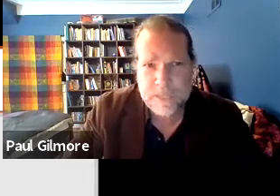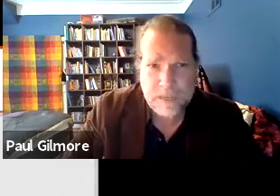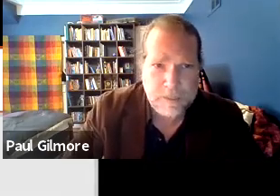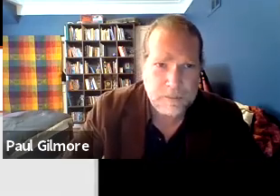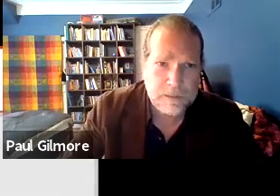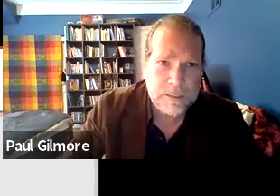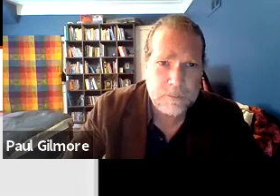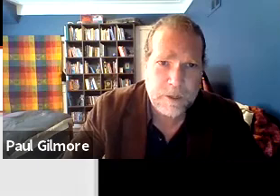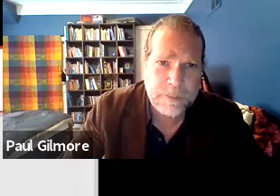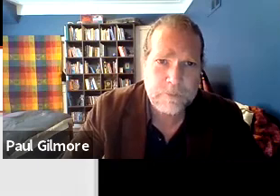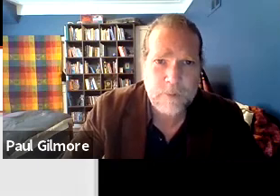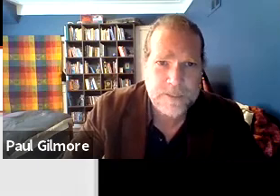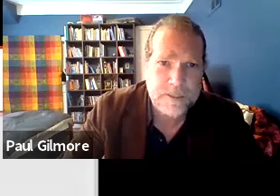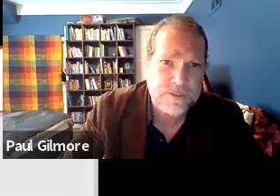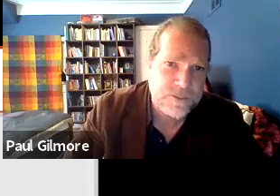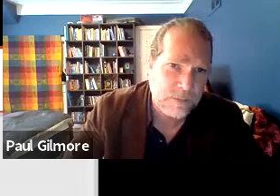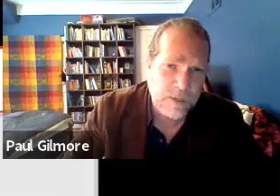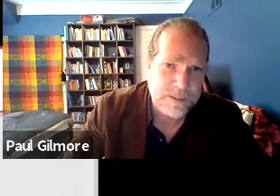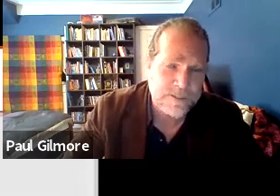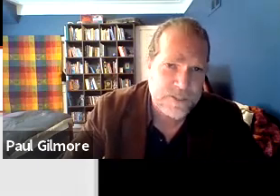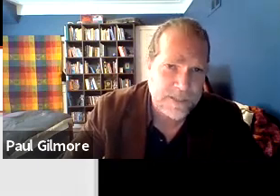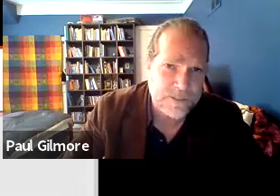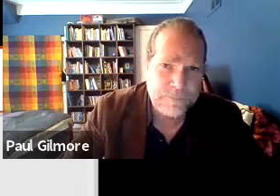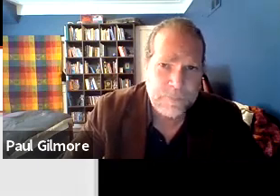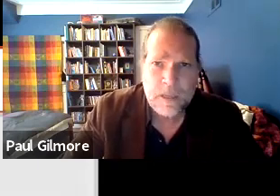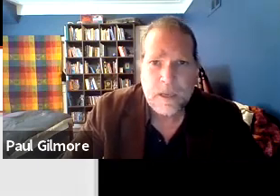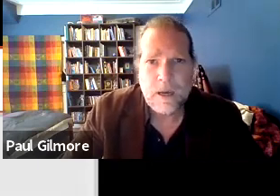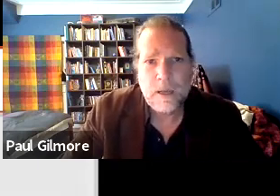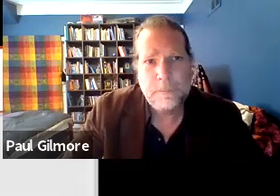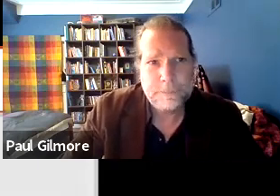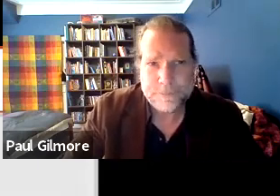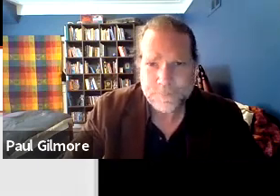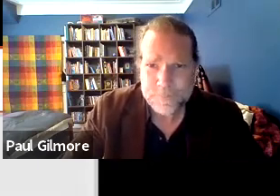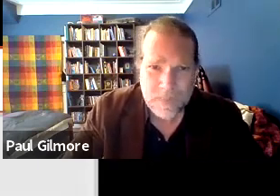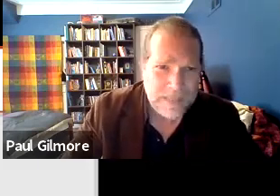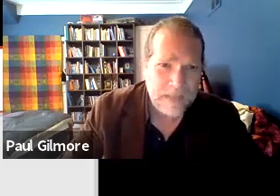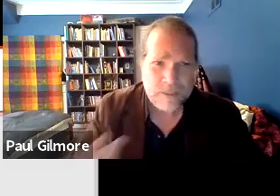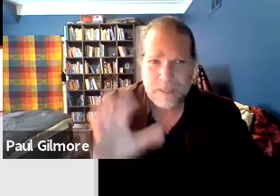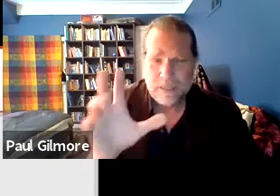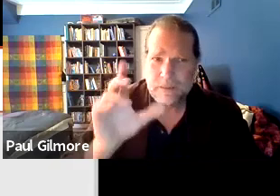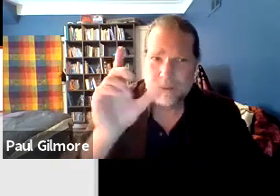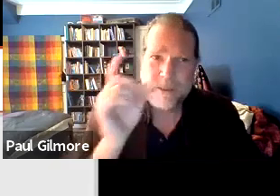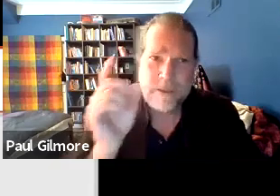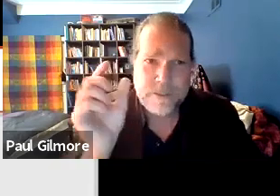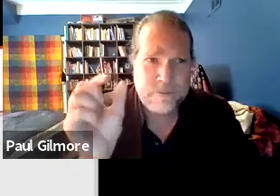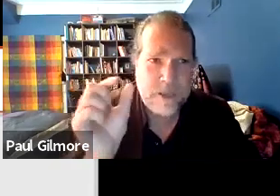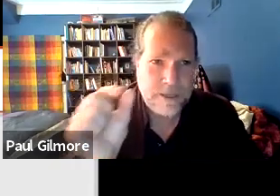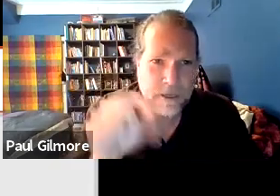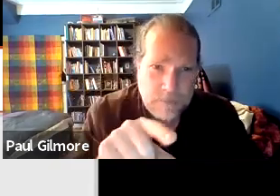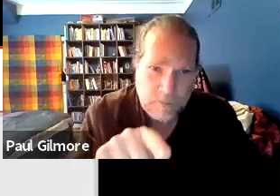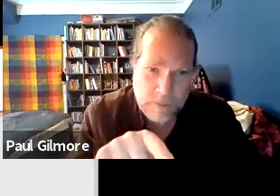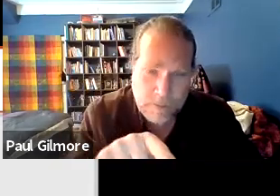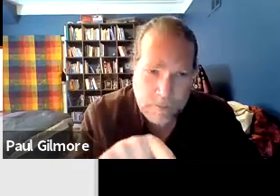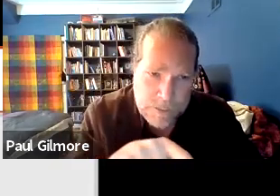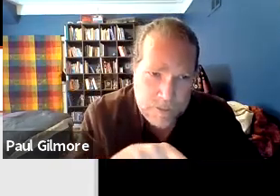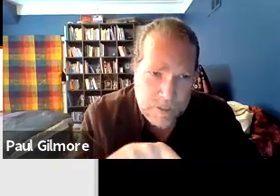obtaining legal permanent residents resident status. Now, here's the thing, you see the